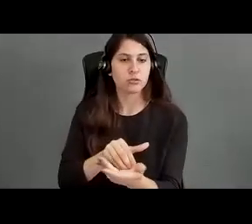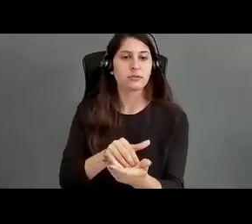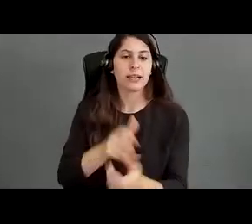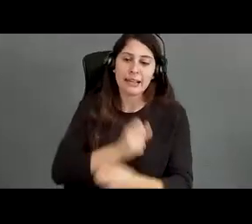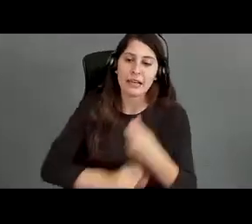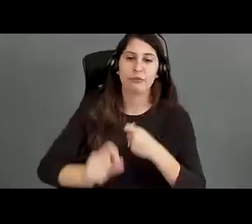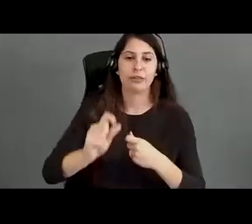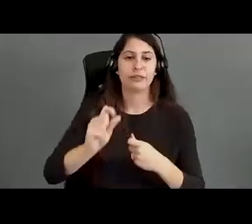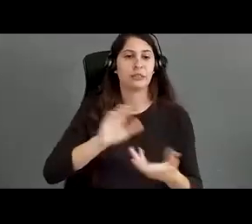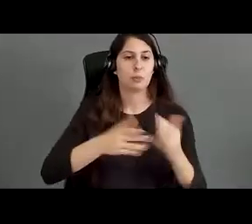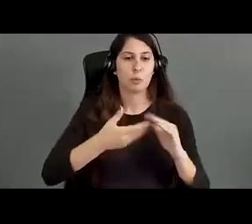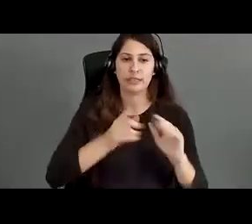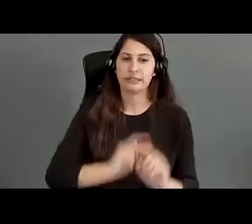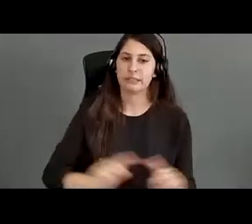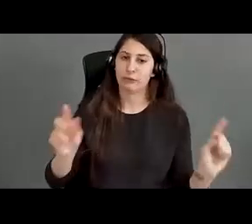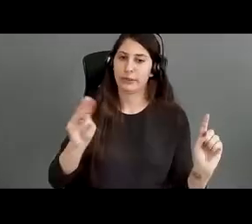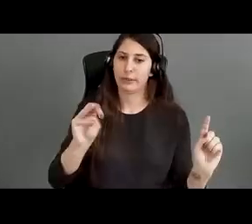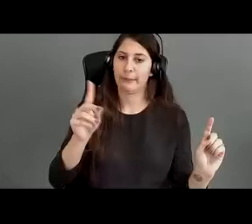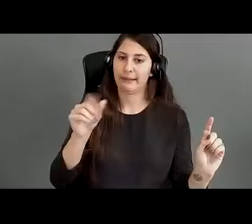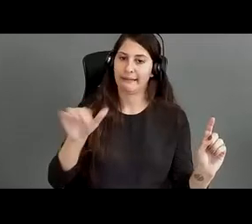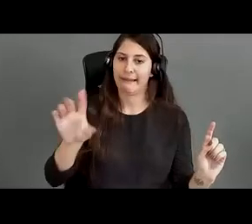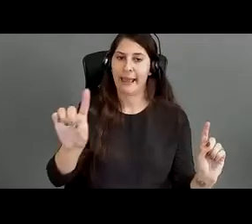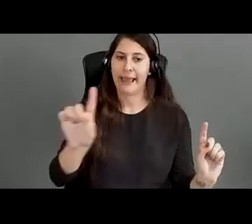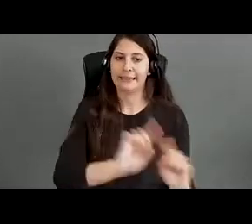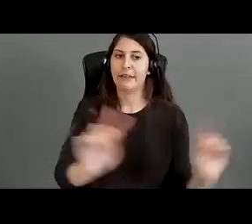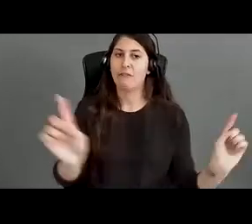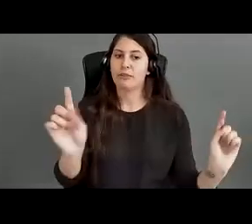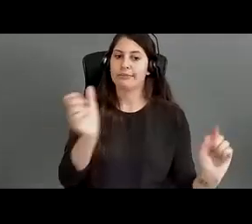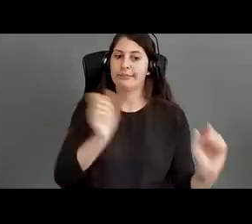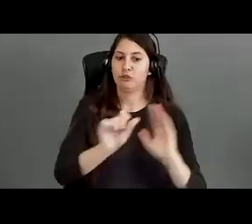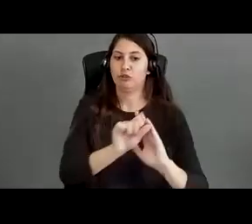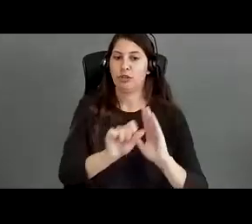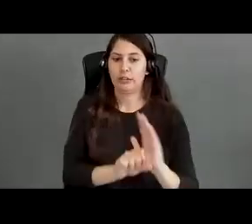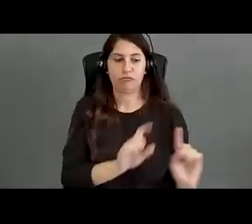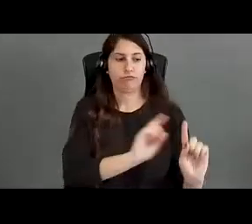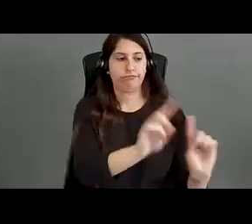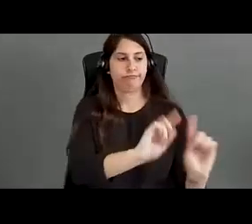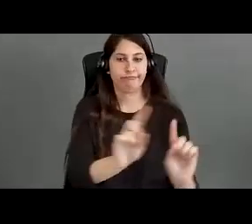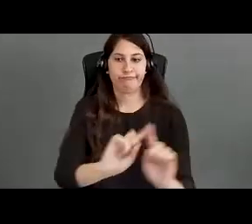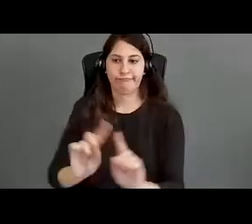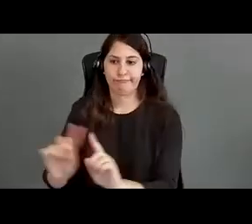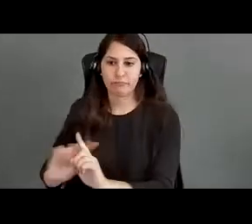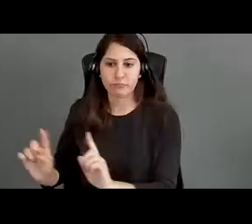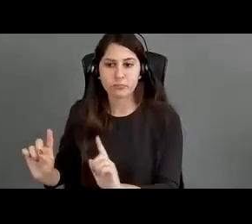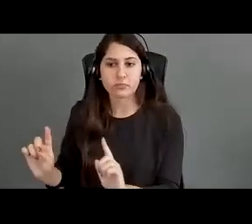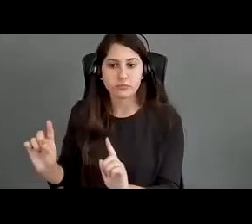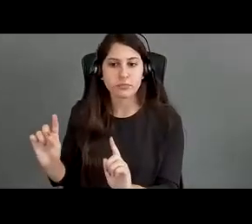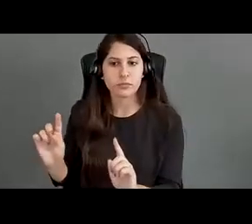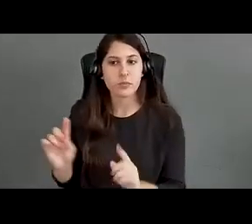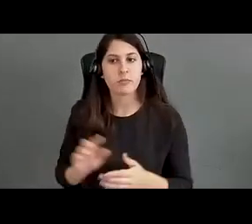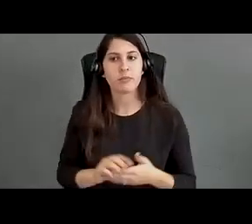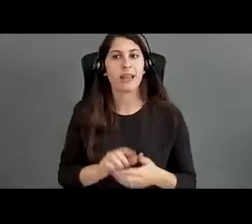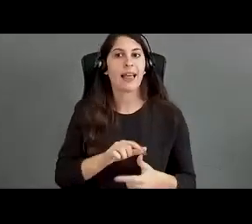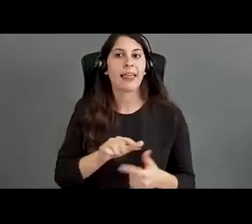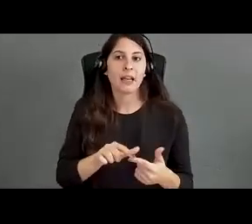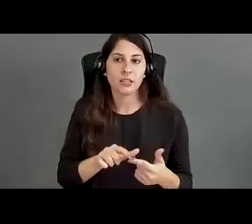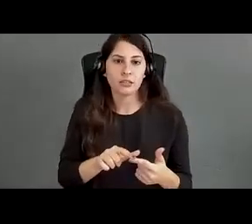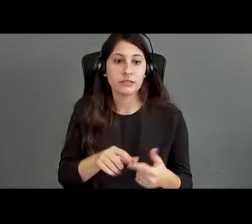medicaid is different from state to state. And then within state it's different.